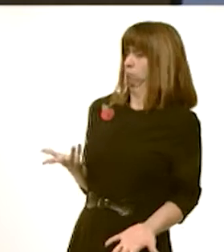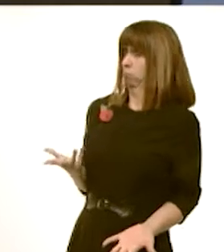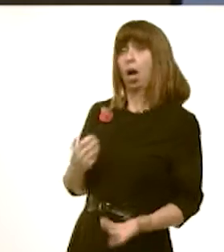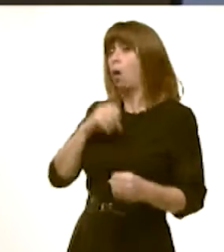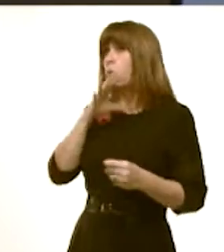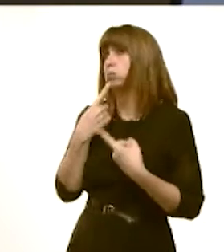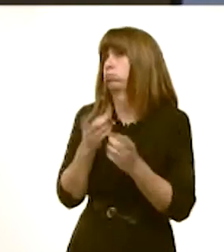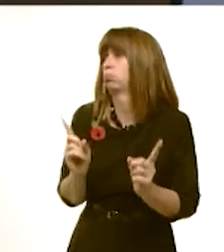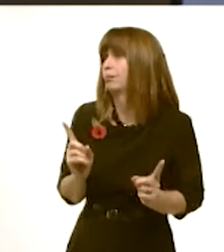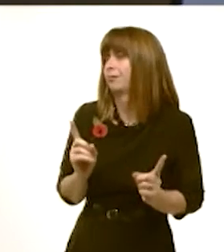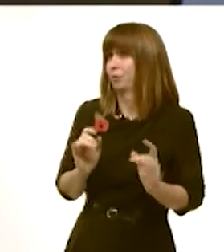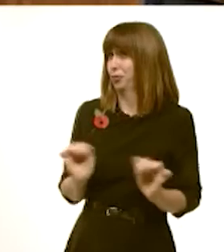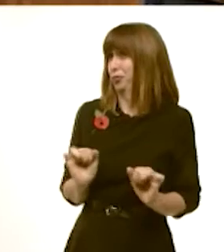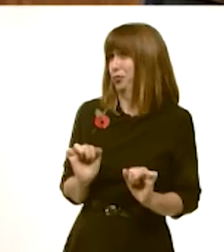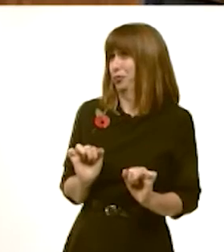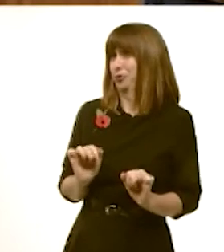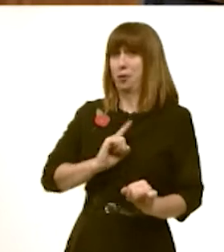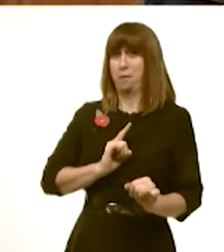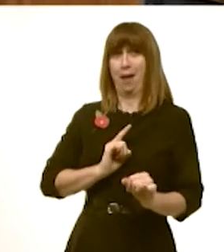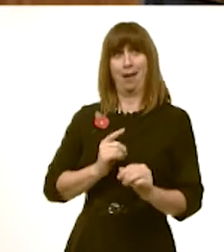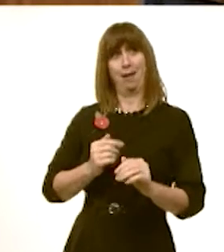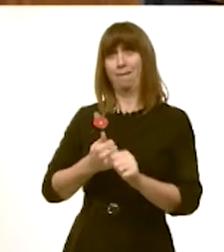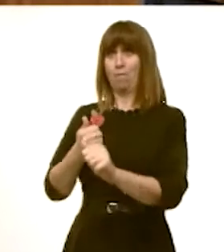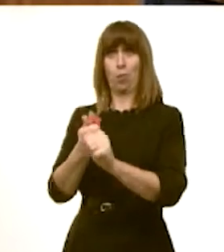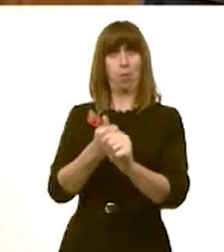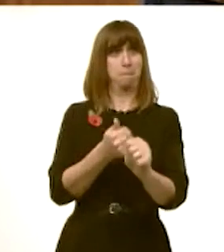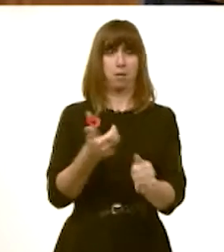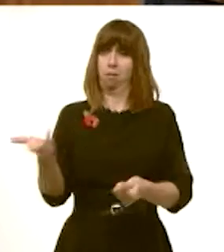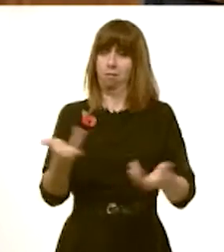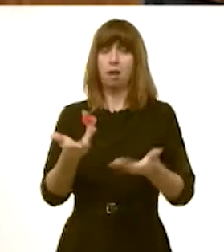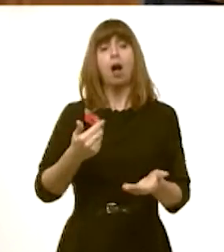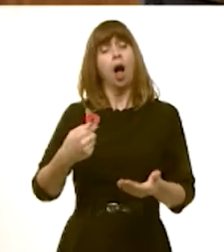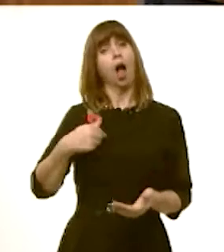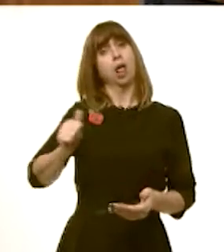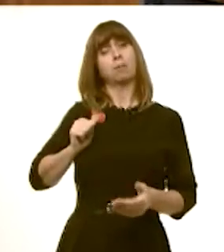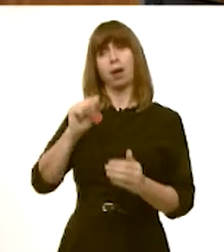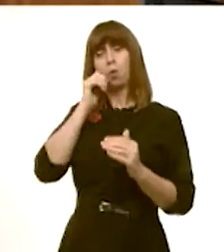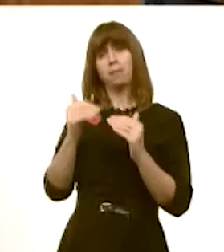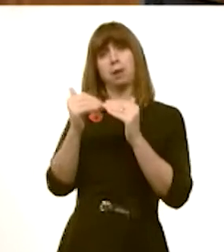All I can is that we expect it to come in below the figure of £1 billion.